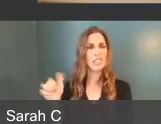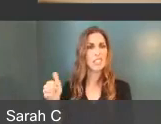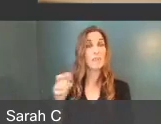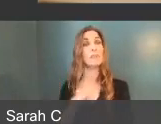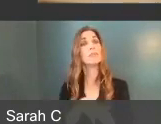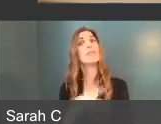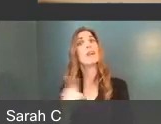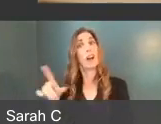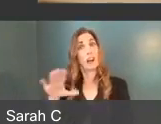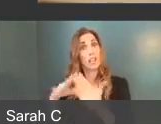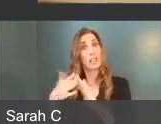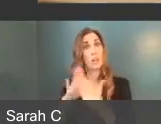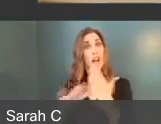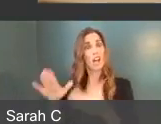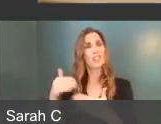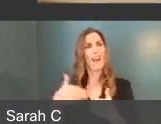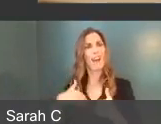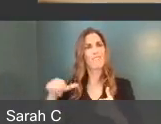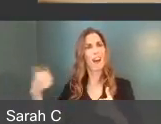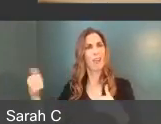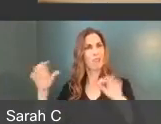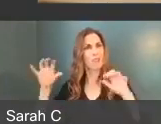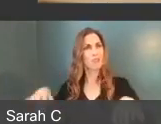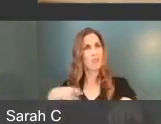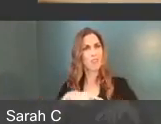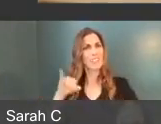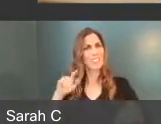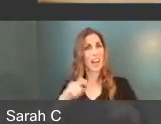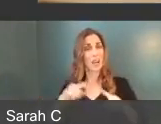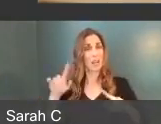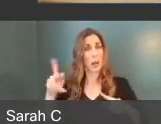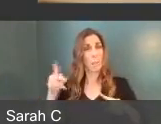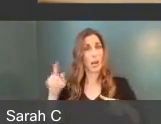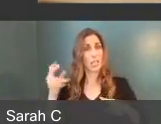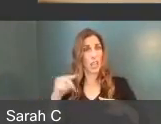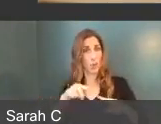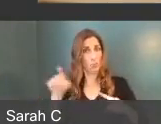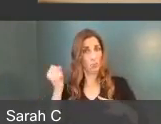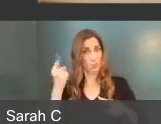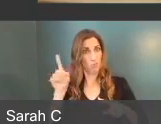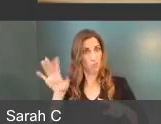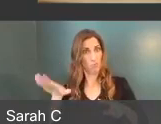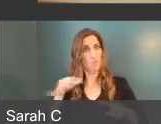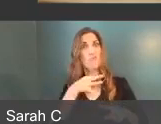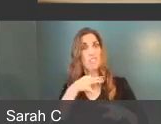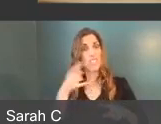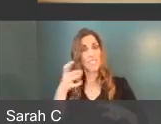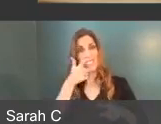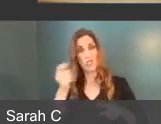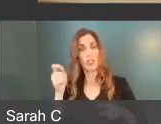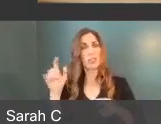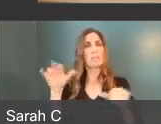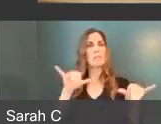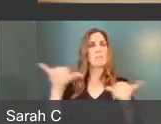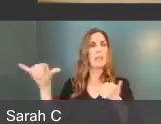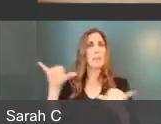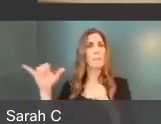a satellite site in Pottstown, right? Would that be something, would that be of interest to keep it on the Community College campus there?